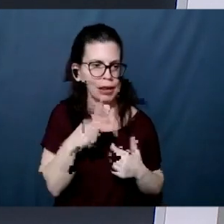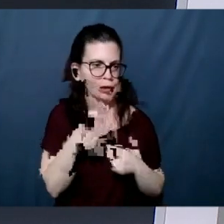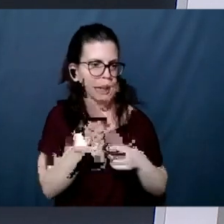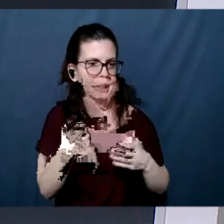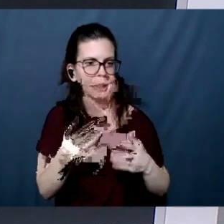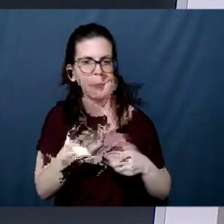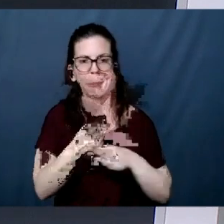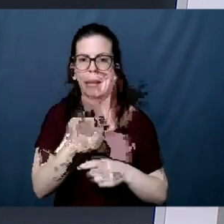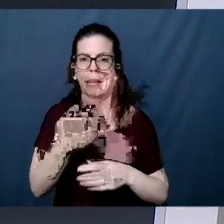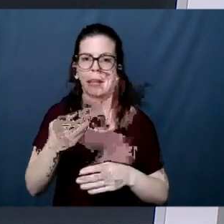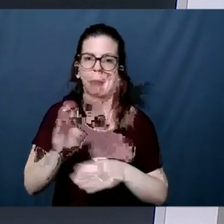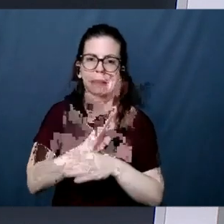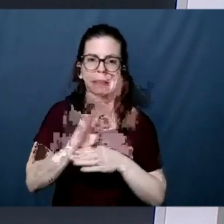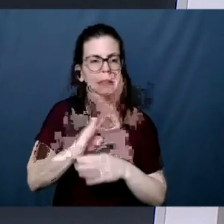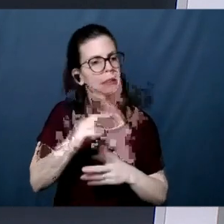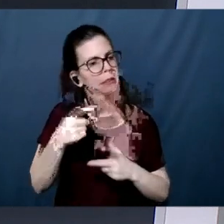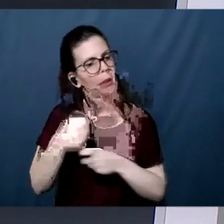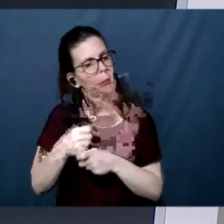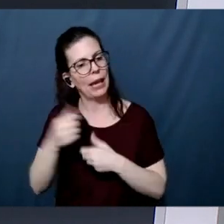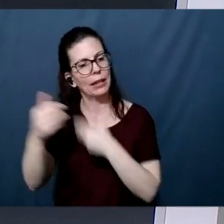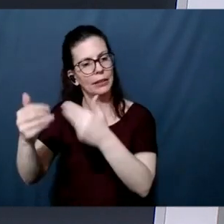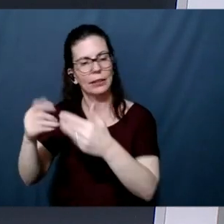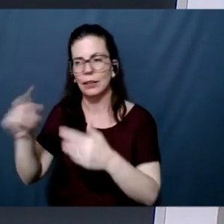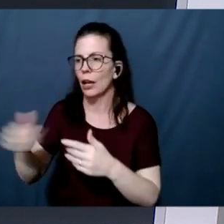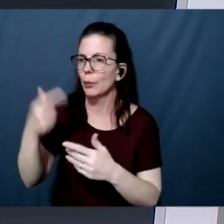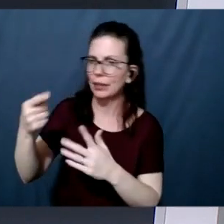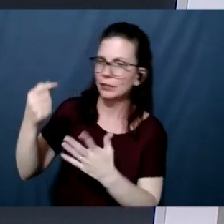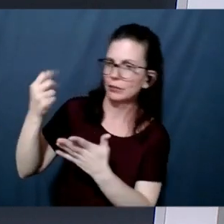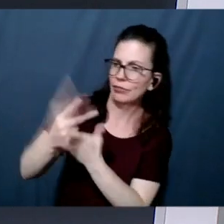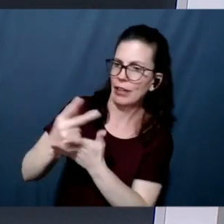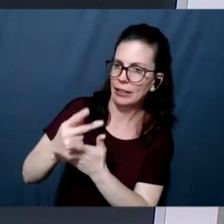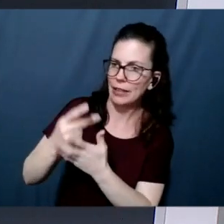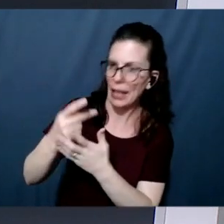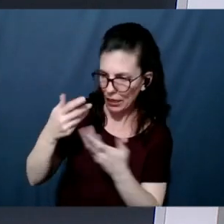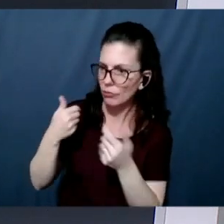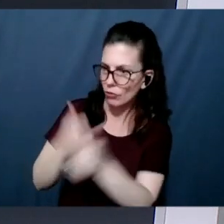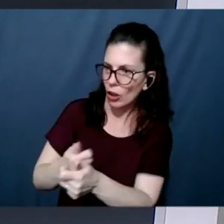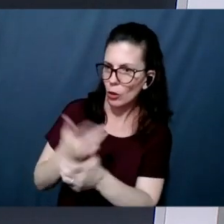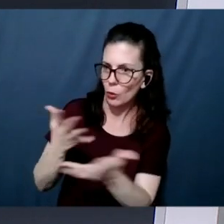And like once they validated it does what they want and it works and how they want it to work.